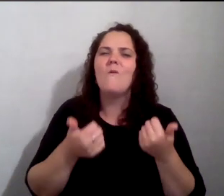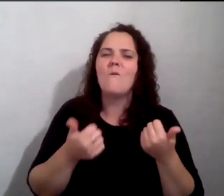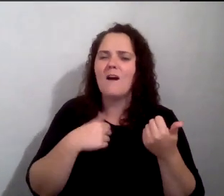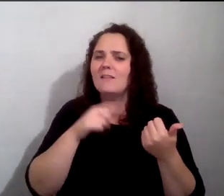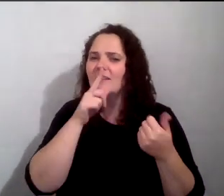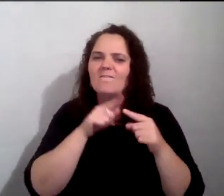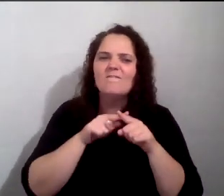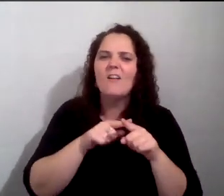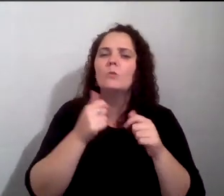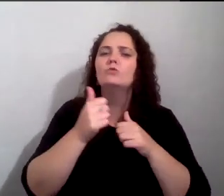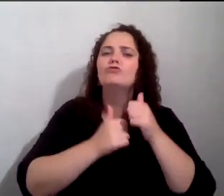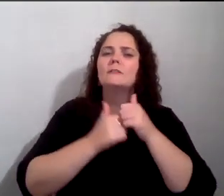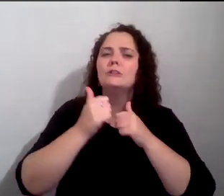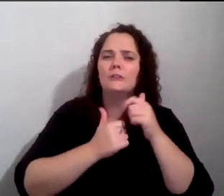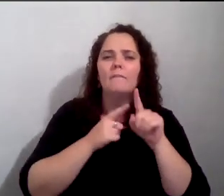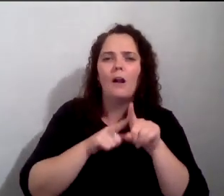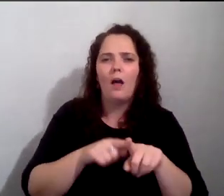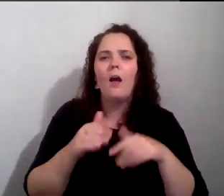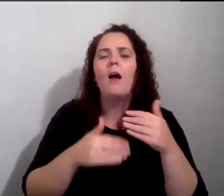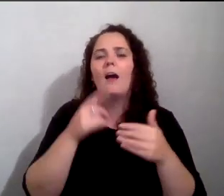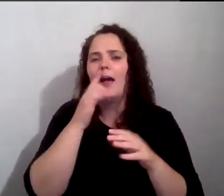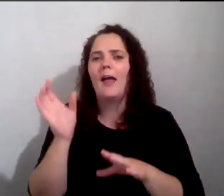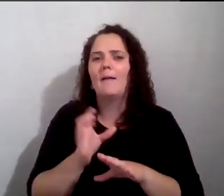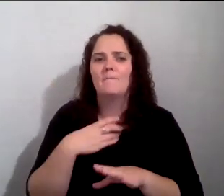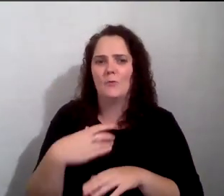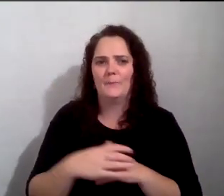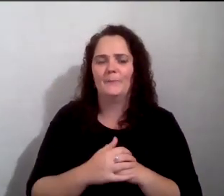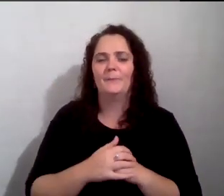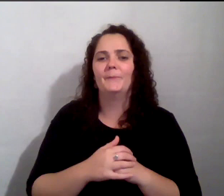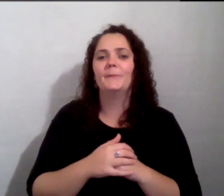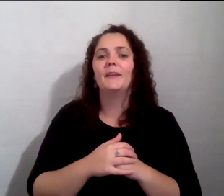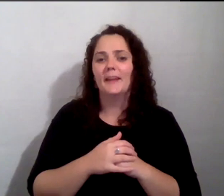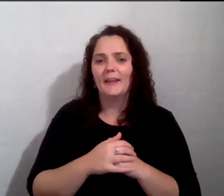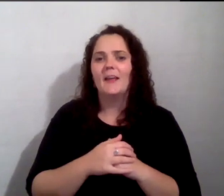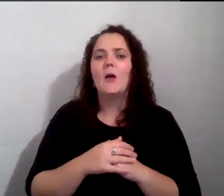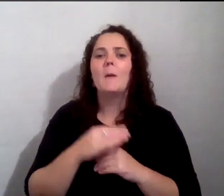‘Antipodeans’ at the Victorian Art Society in 1959 was the perception that